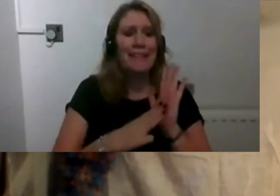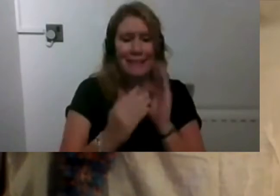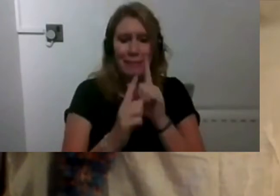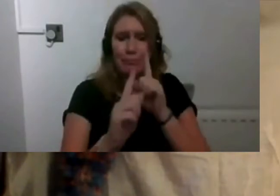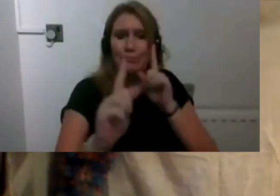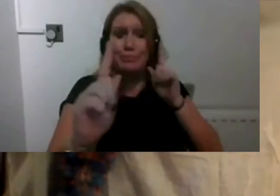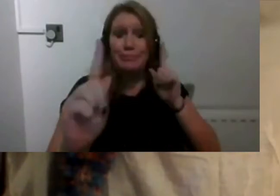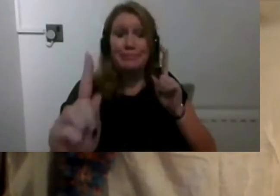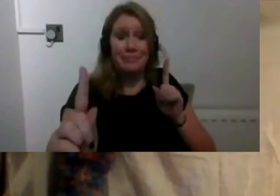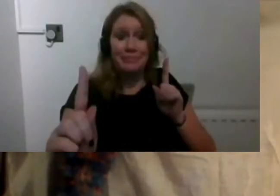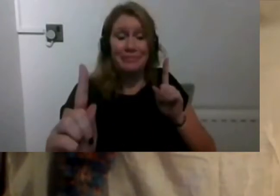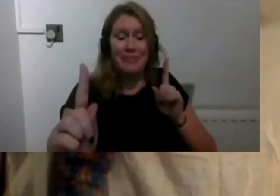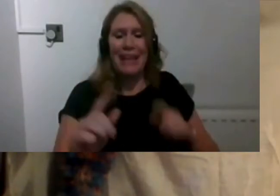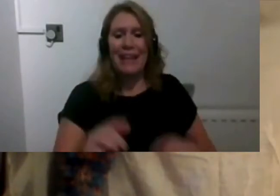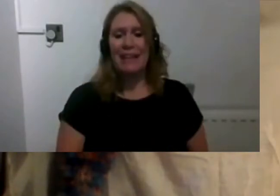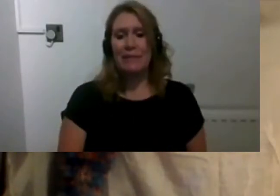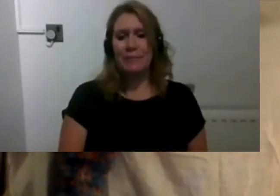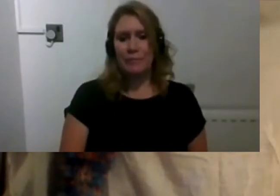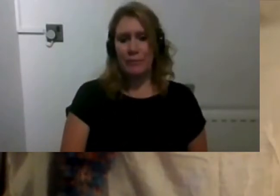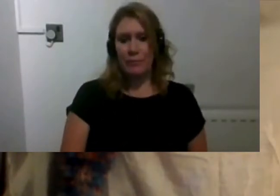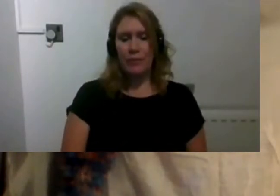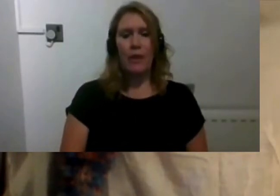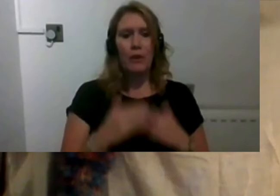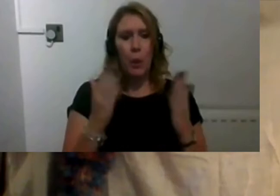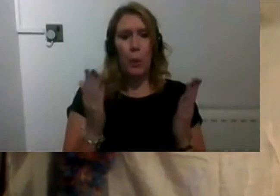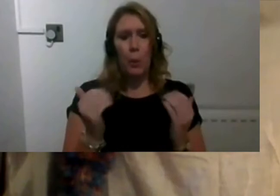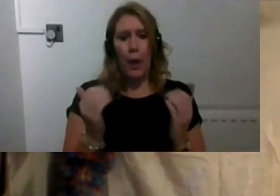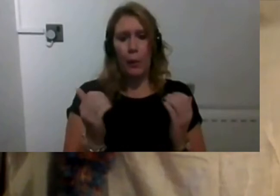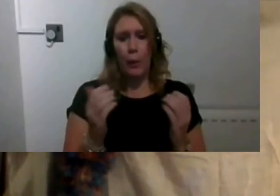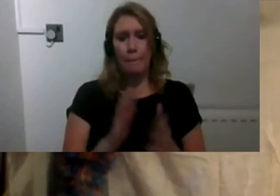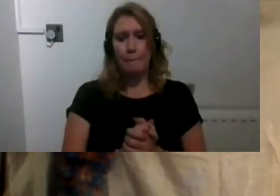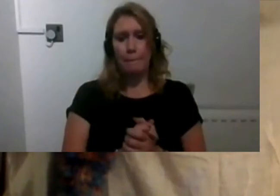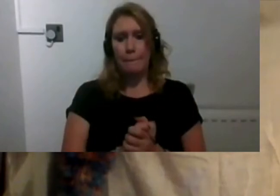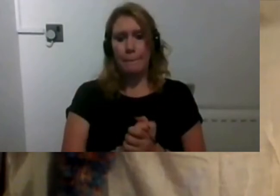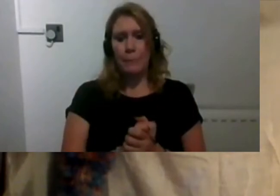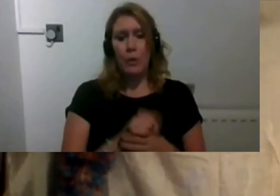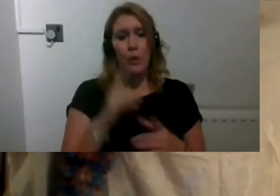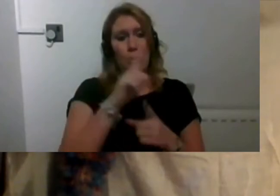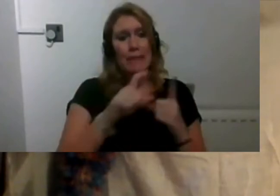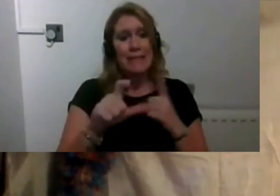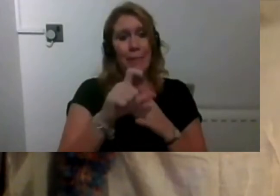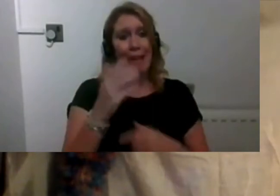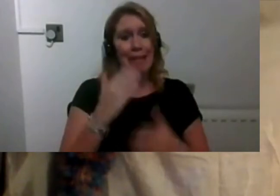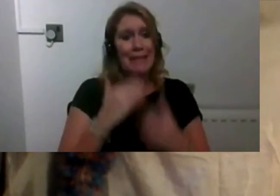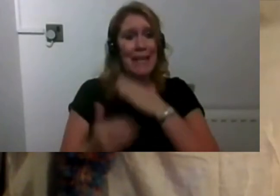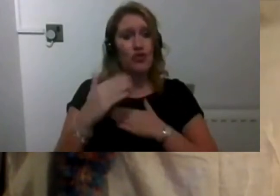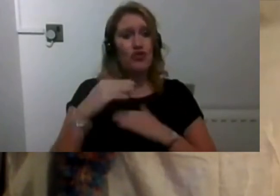Well, welcome to Disability History Month as well. So I wrote something on earlier on today,